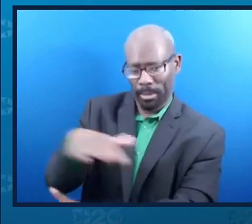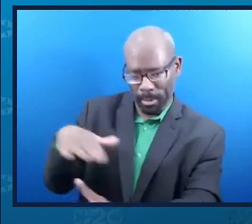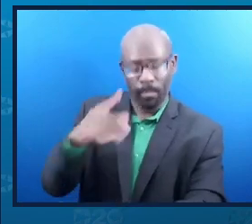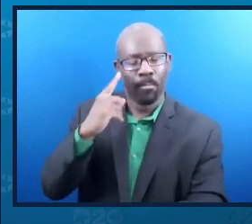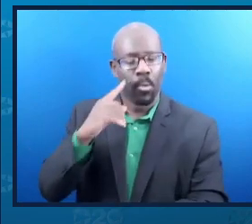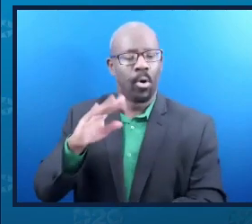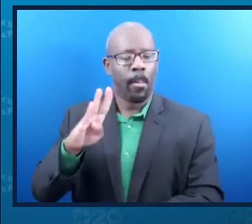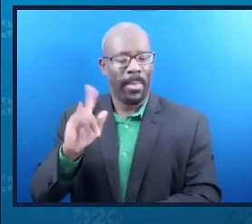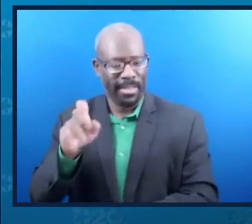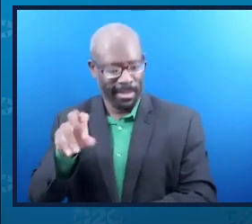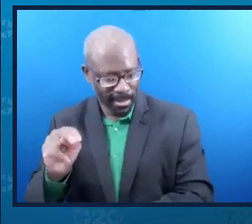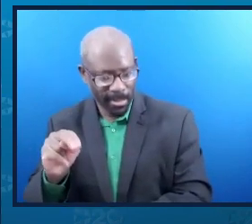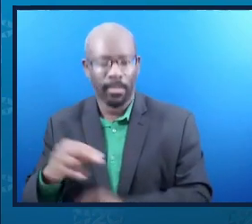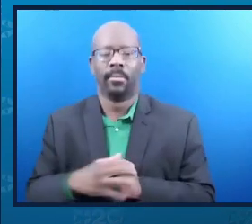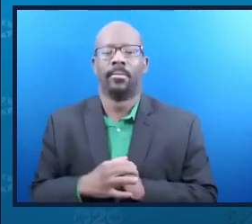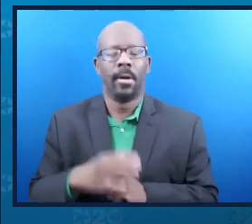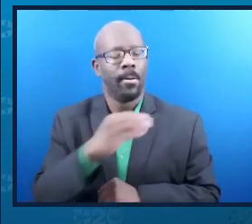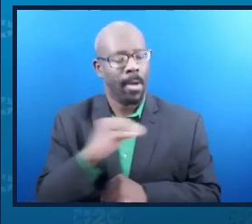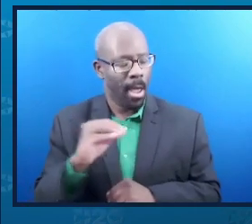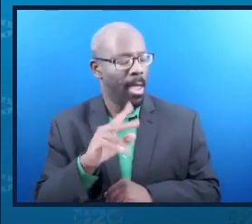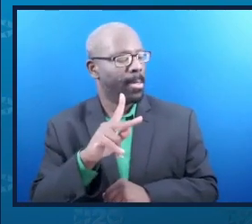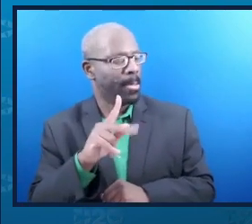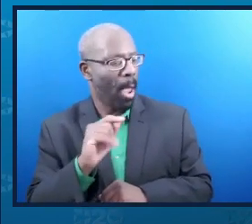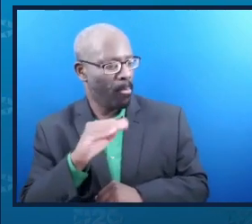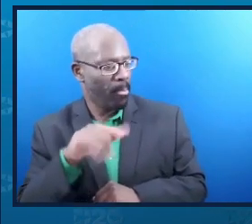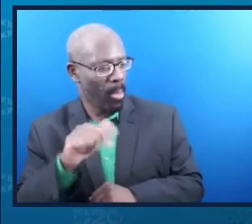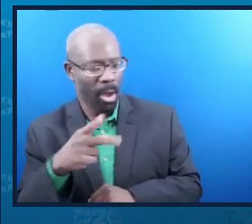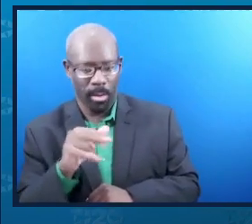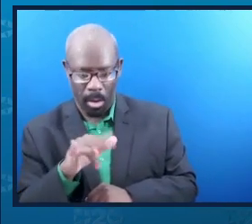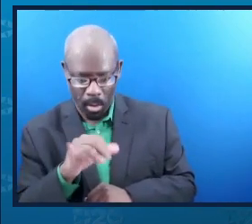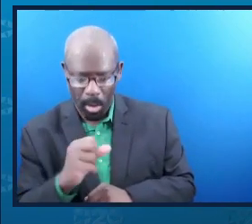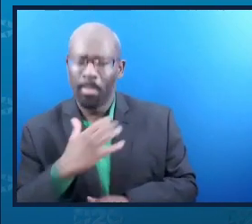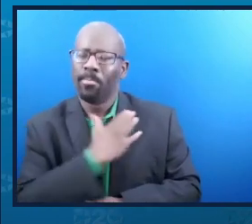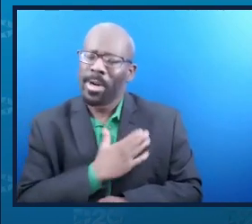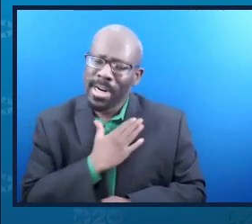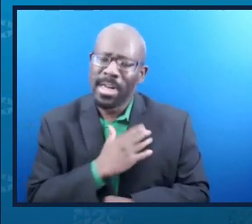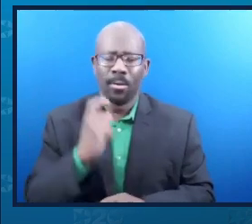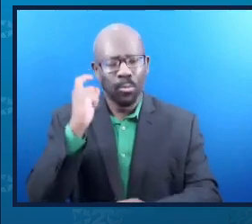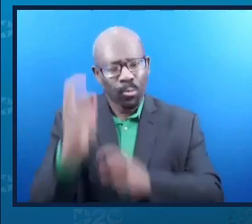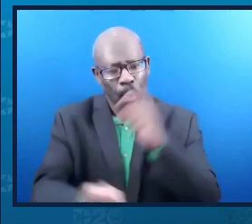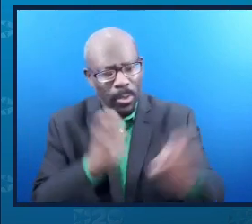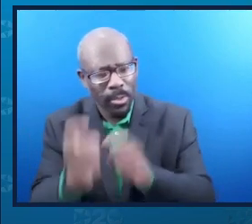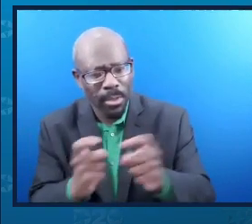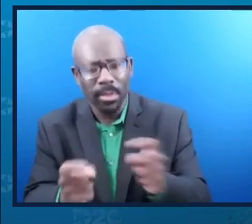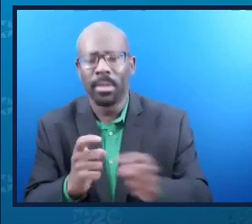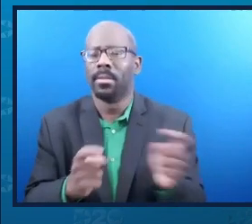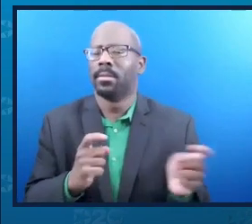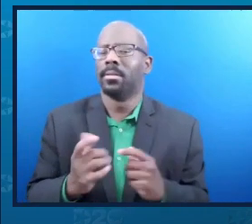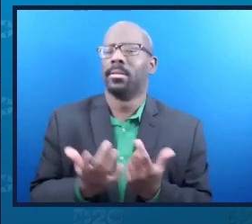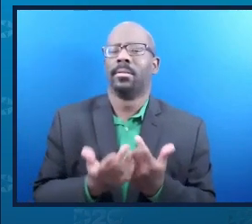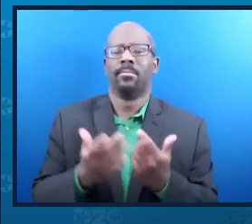IF YOU ARE ABLE, PLEASE GO TO JOE BIDEN.COM FOU AND CHIP IN WHATEVER YOU CAN TO SUPPORT THIS